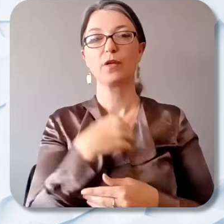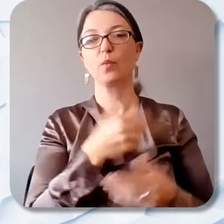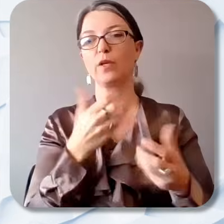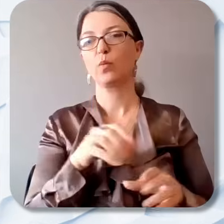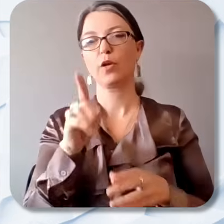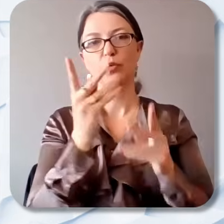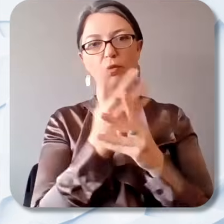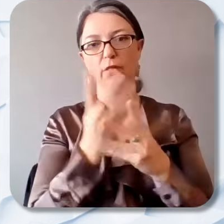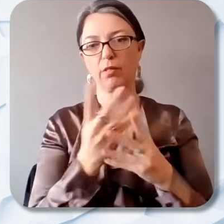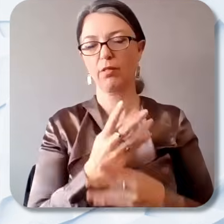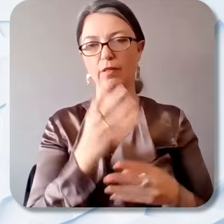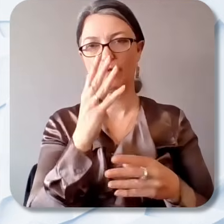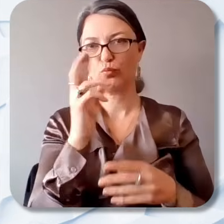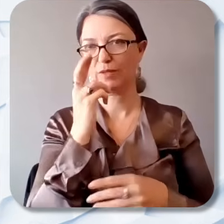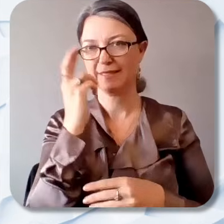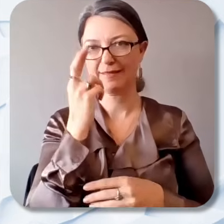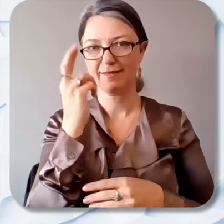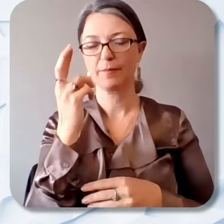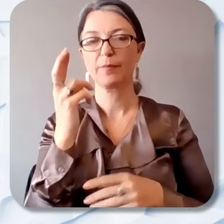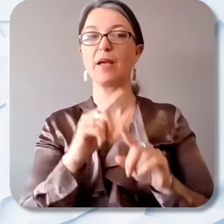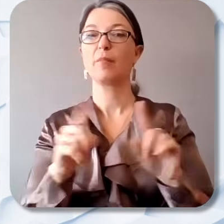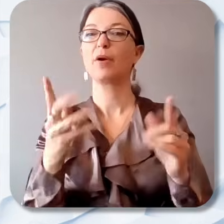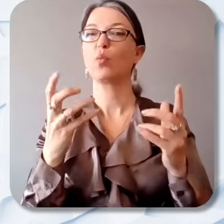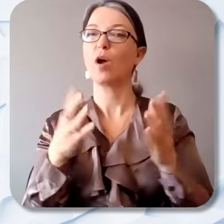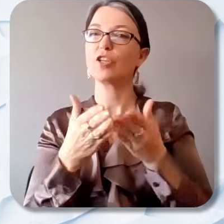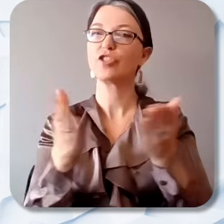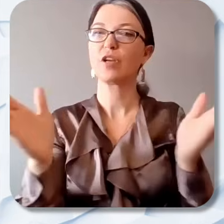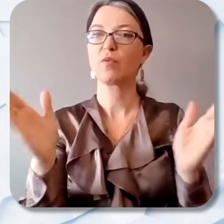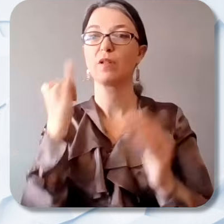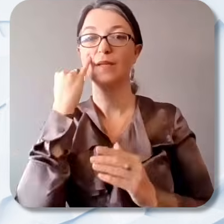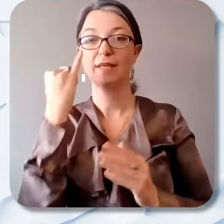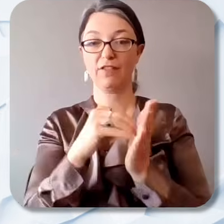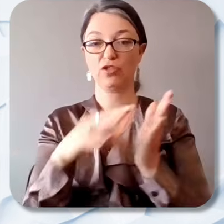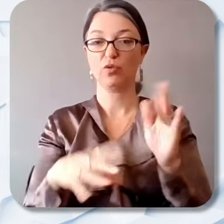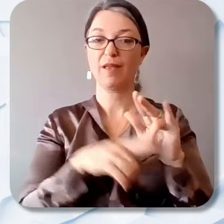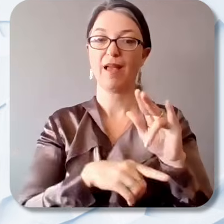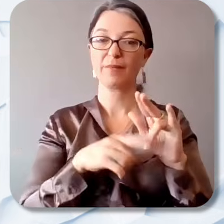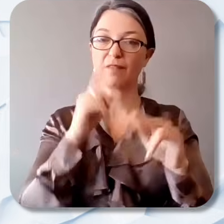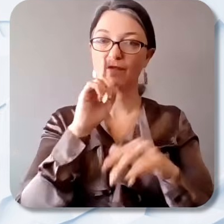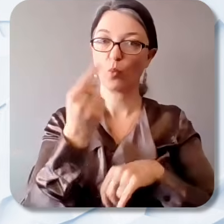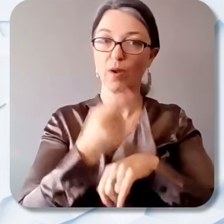We want to say in general if a student is absent for a day or a period of days, maybe